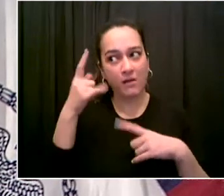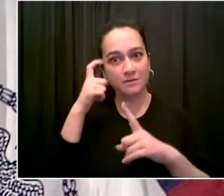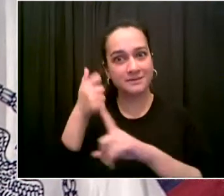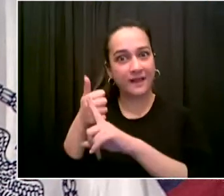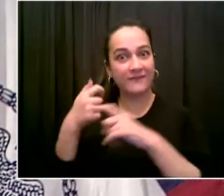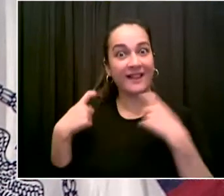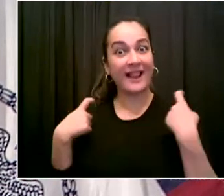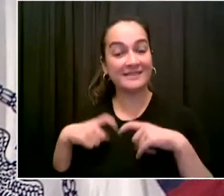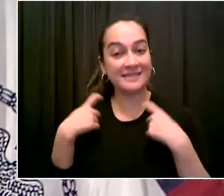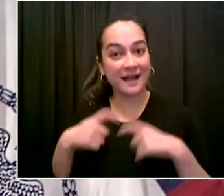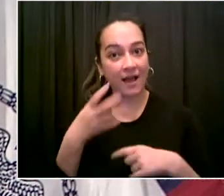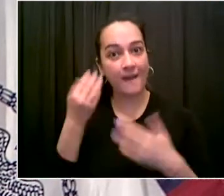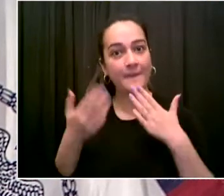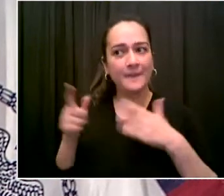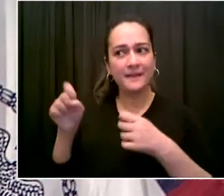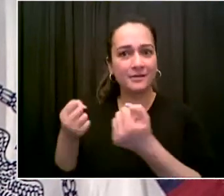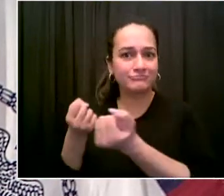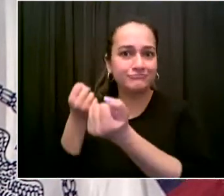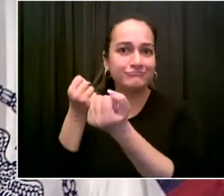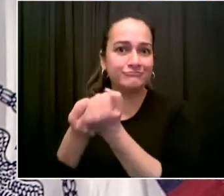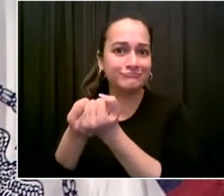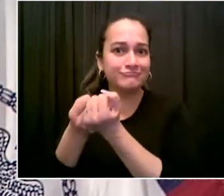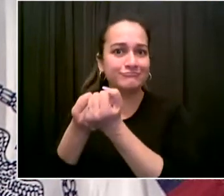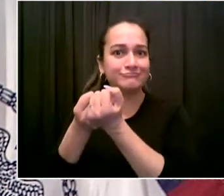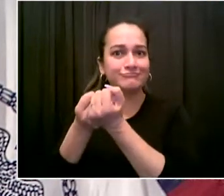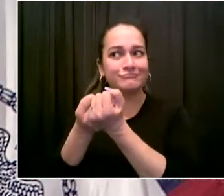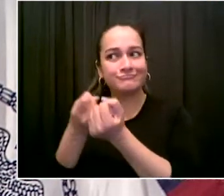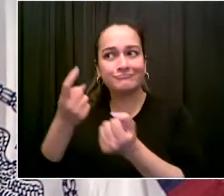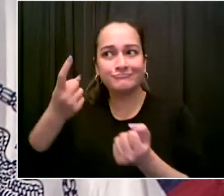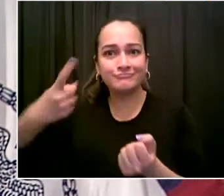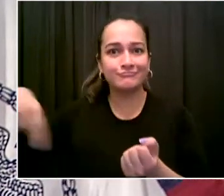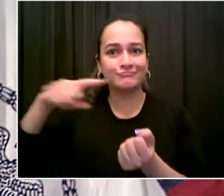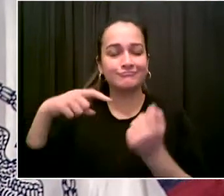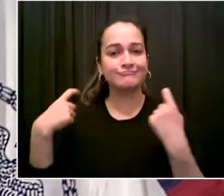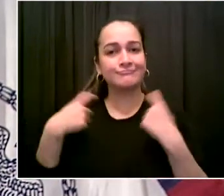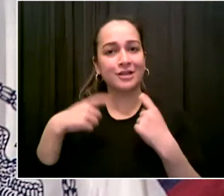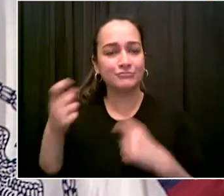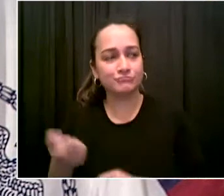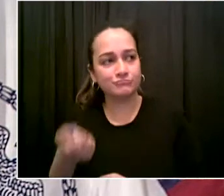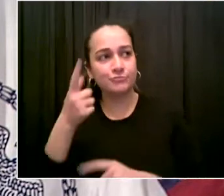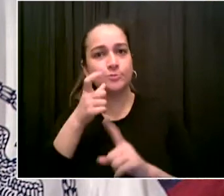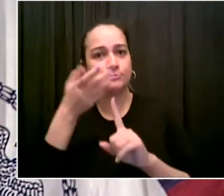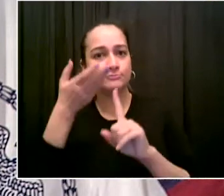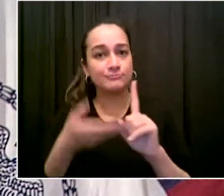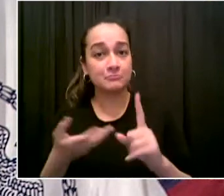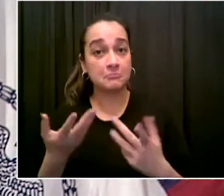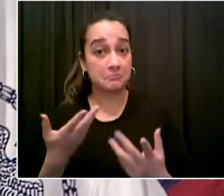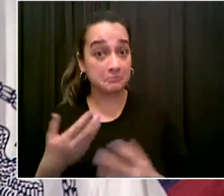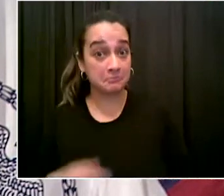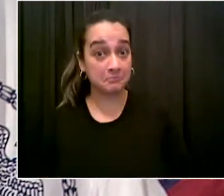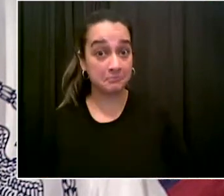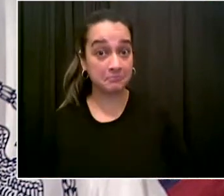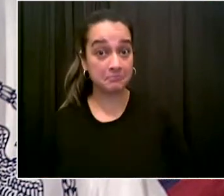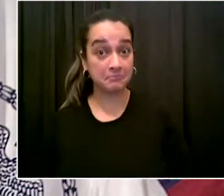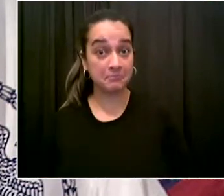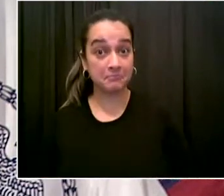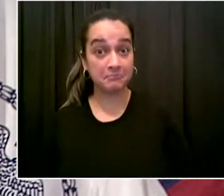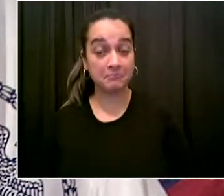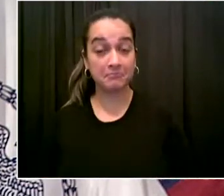APPRECIATE HER UPSPORT FOR COMMUNITY NAD HER INFORMATION IN THE NEW